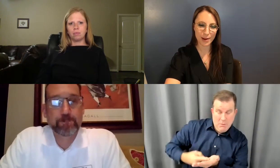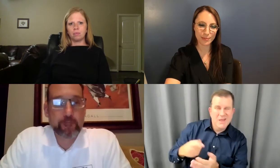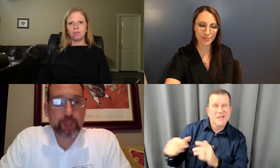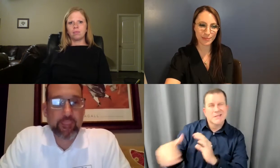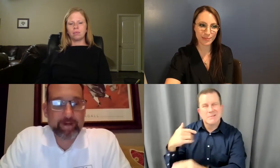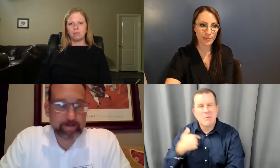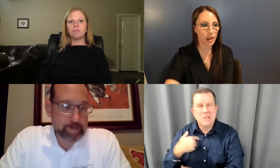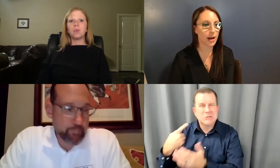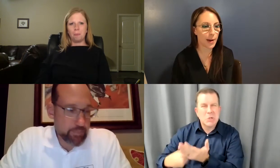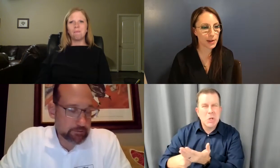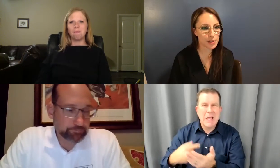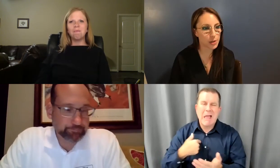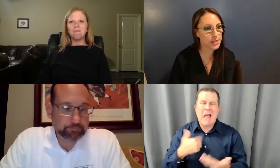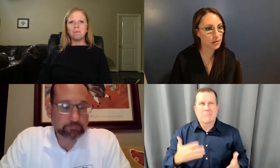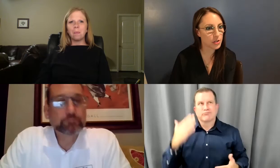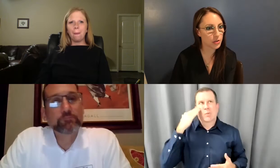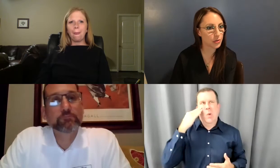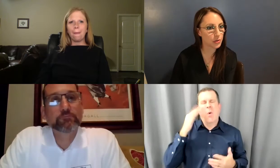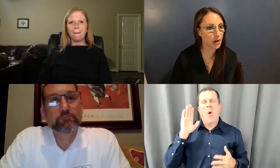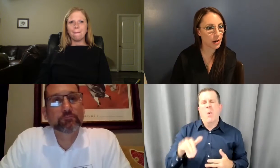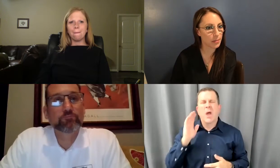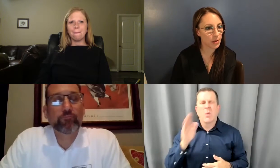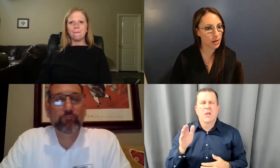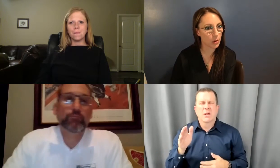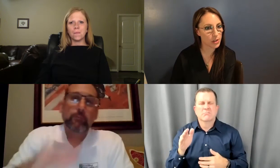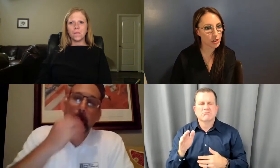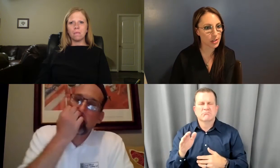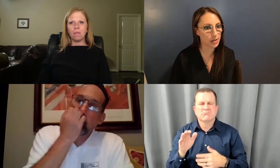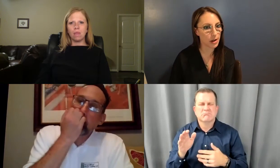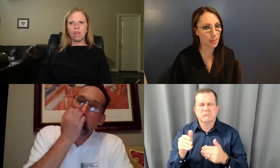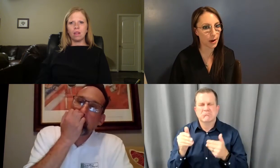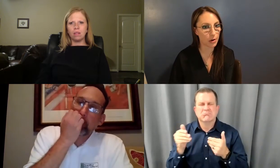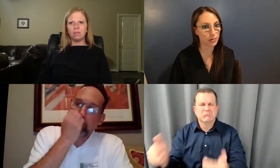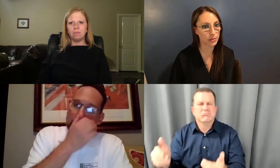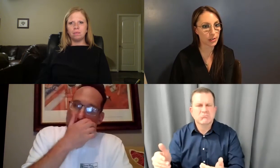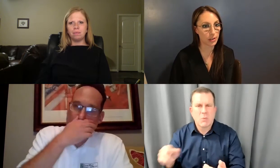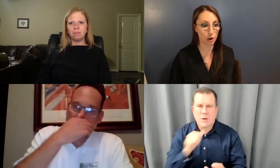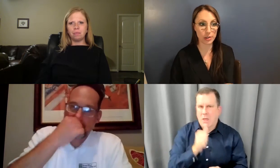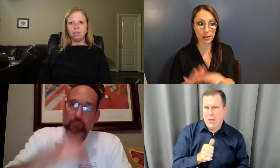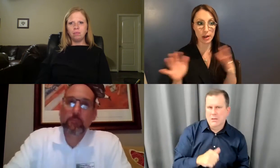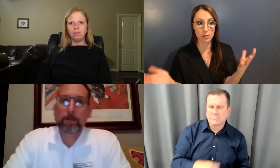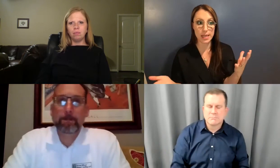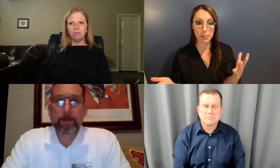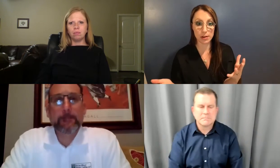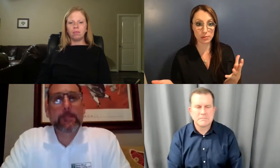Yeah, I'm gonna jump down to the question about currently what's happening